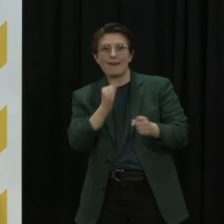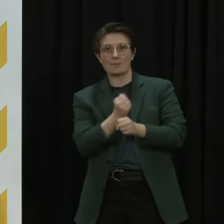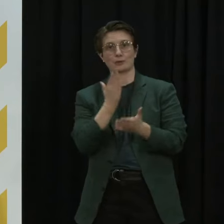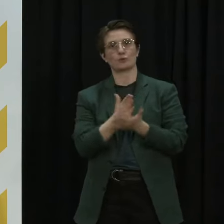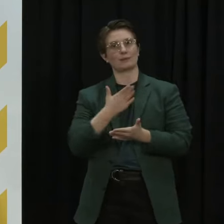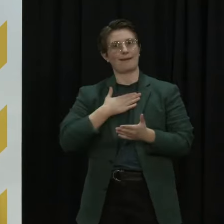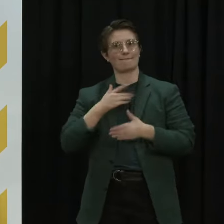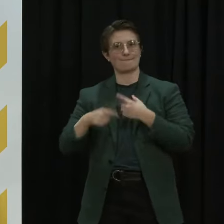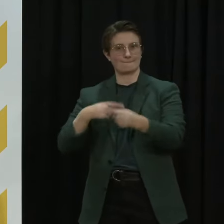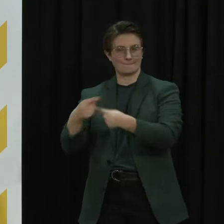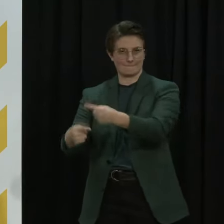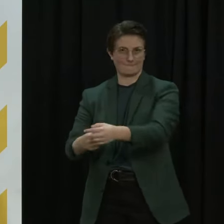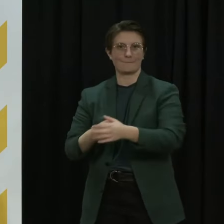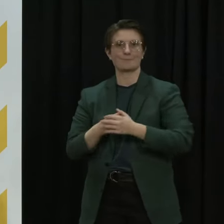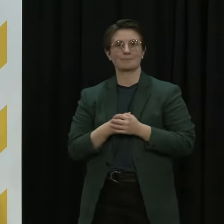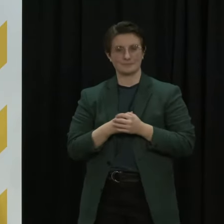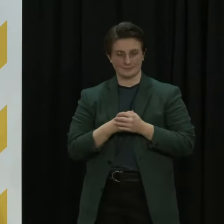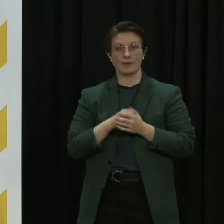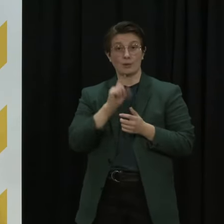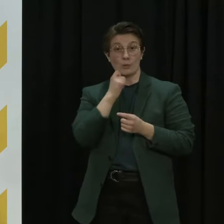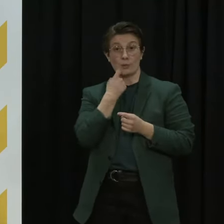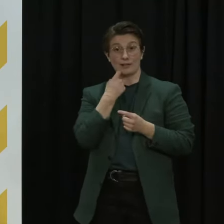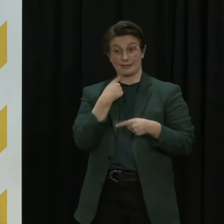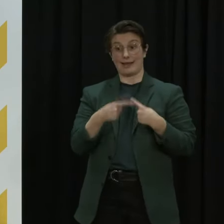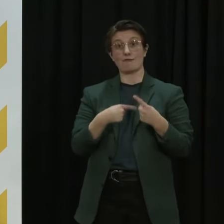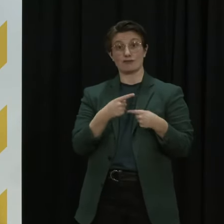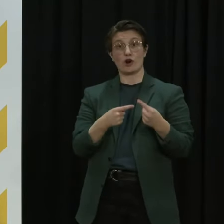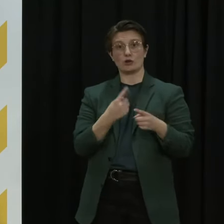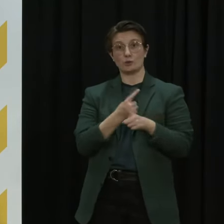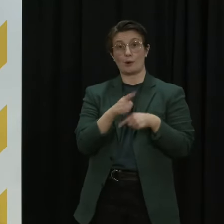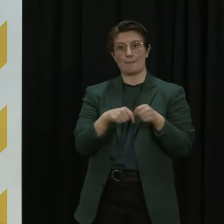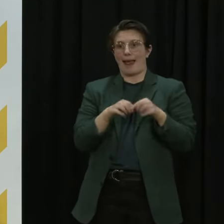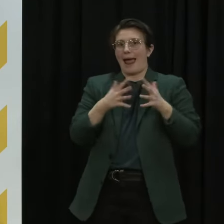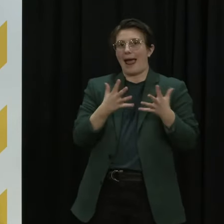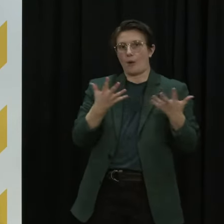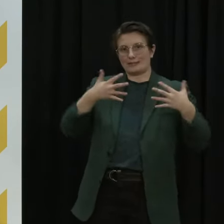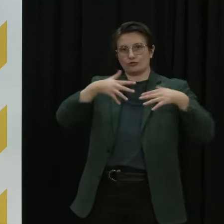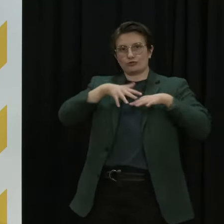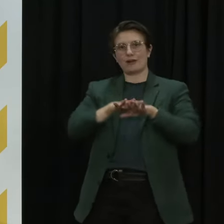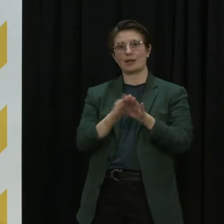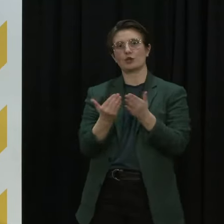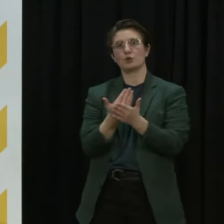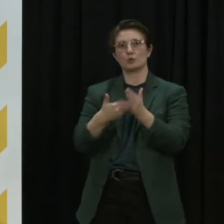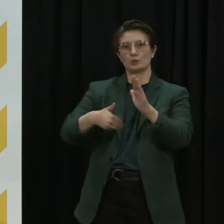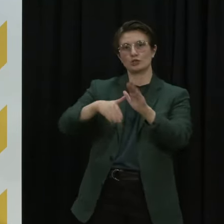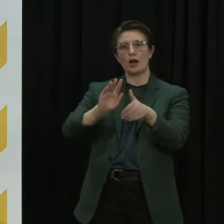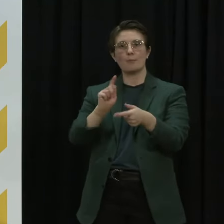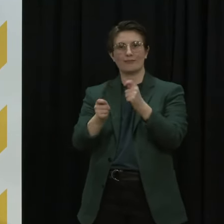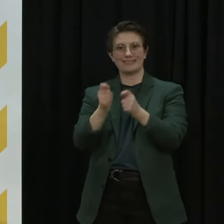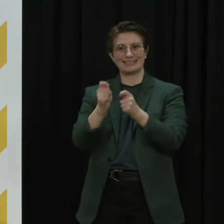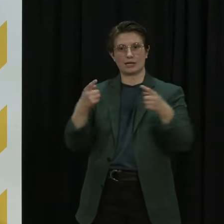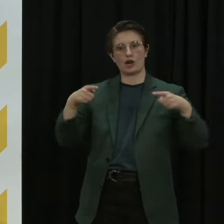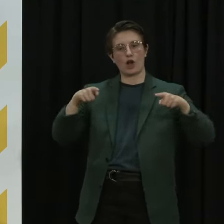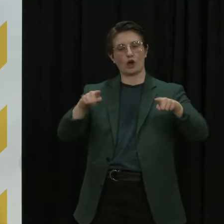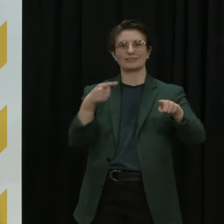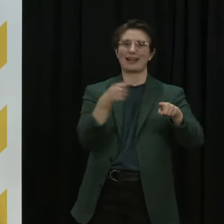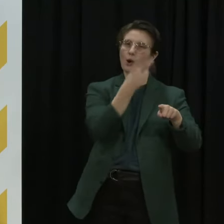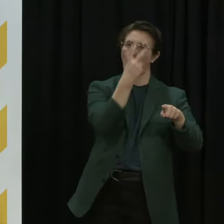to test this technology to